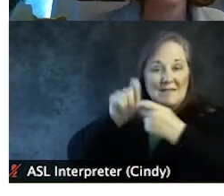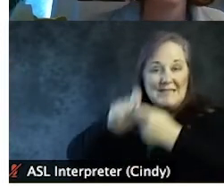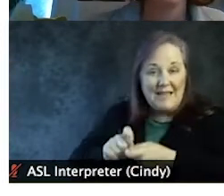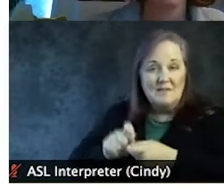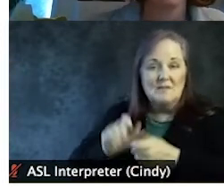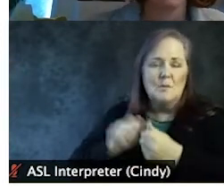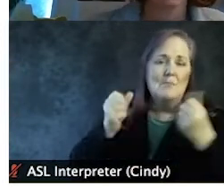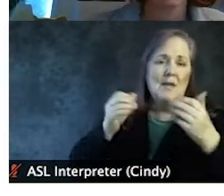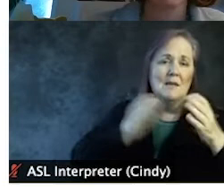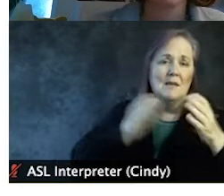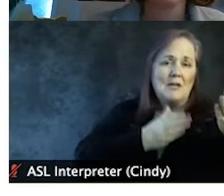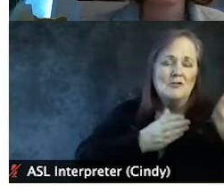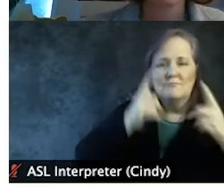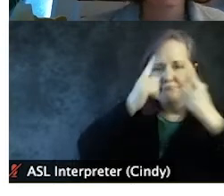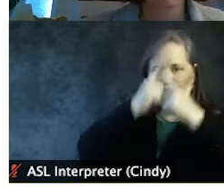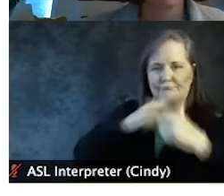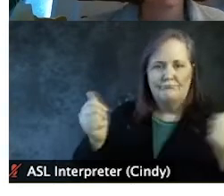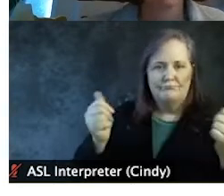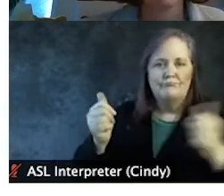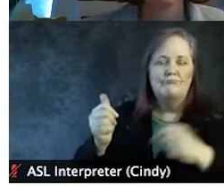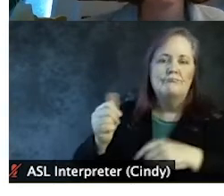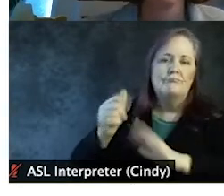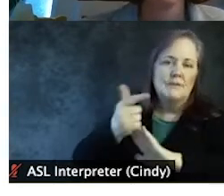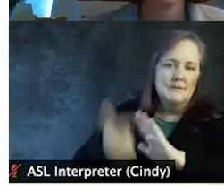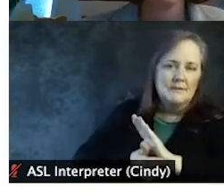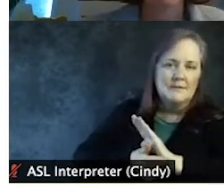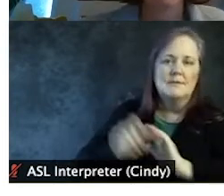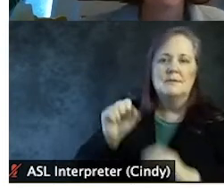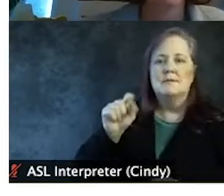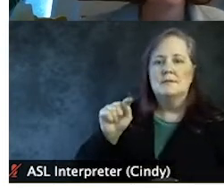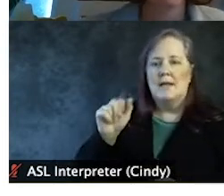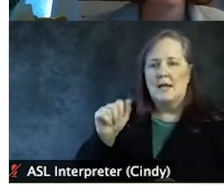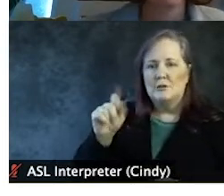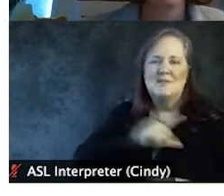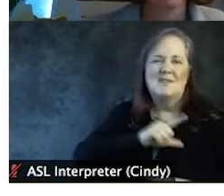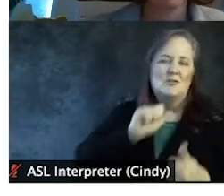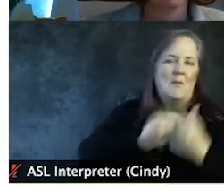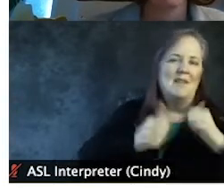than one year in jail. For example, stealing or shoplifting less than $950